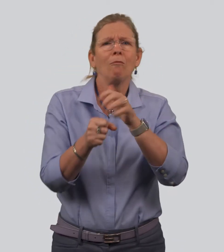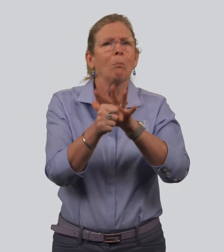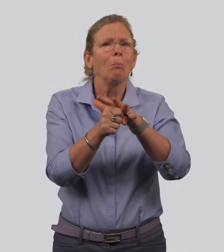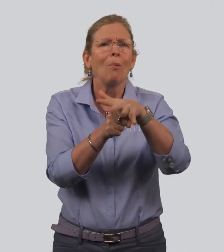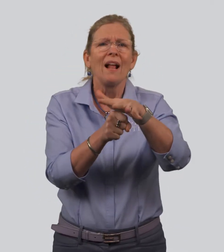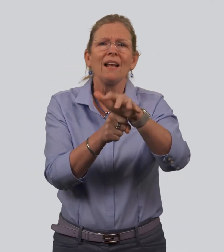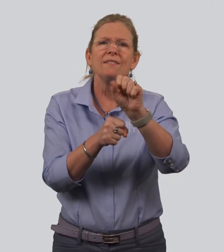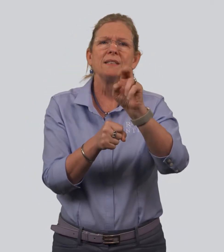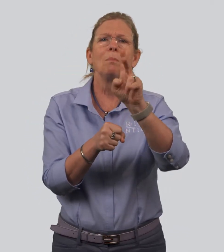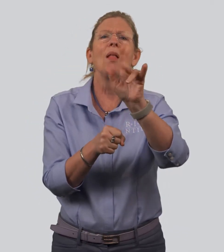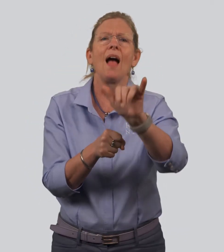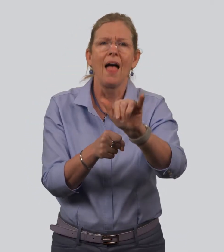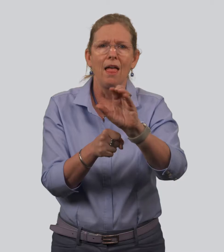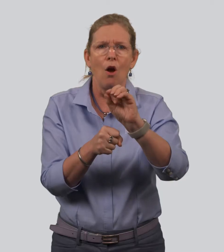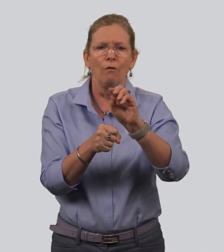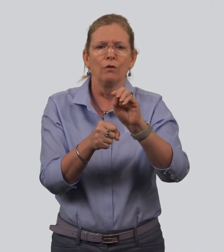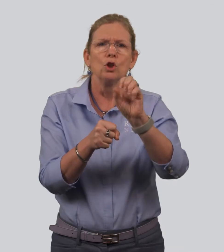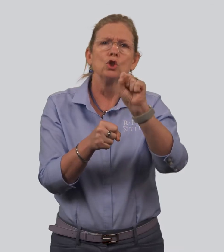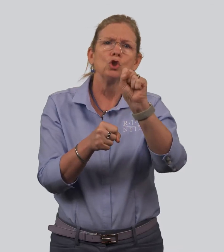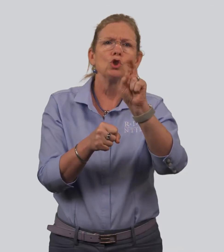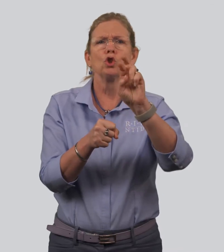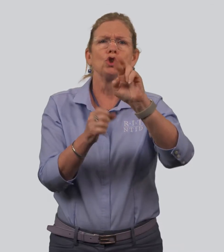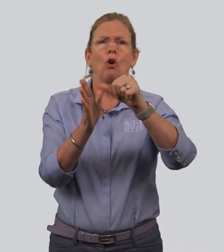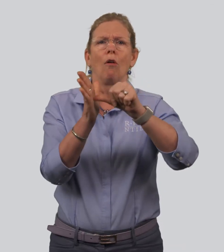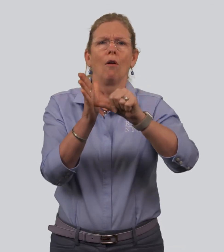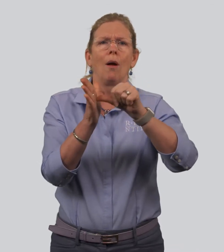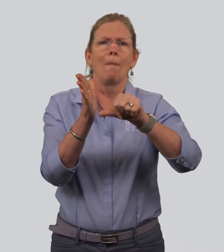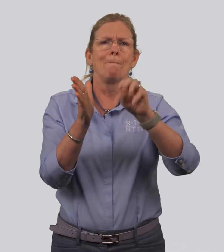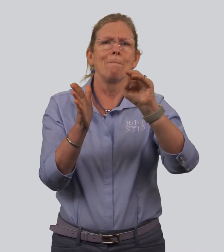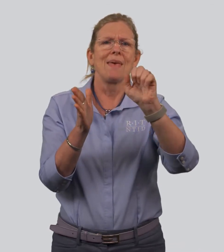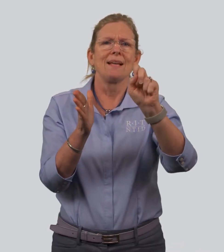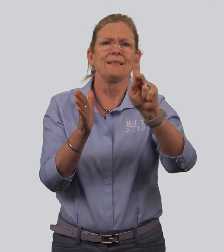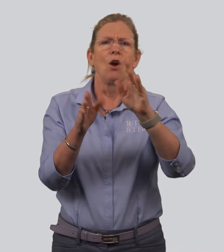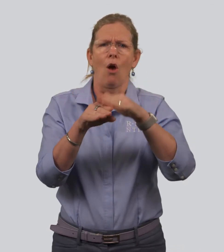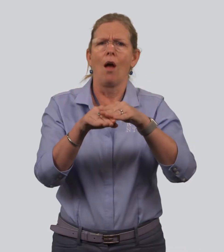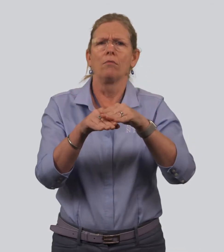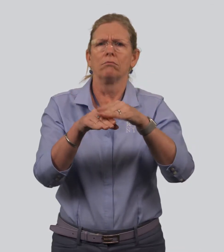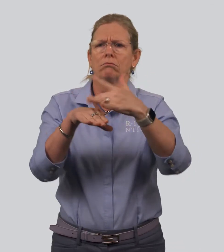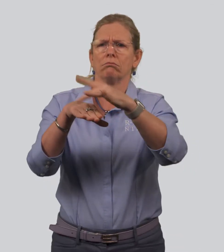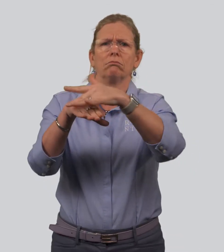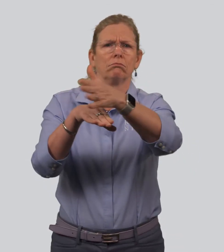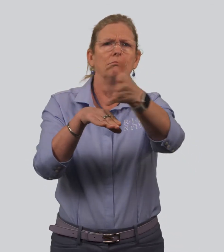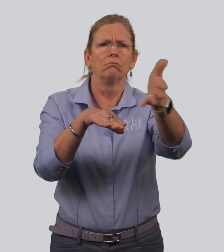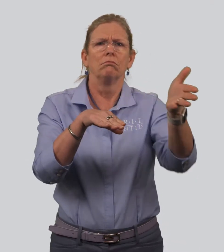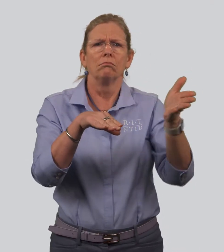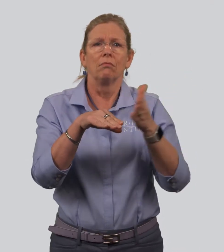We have plentiful supply of surgical masks on hand